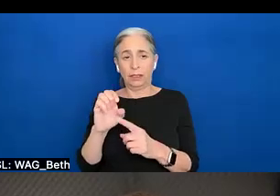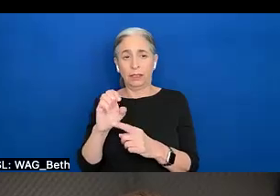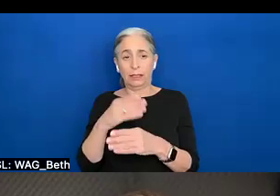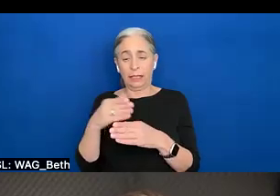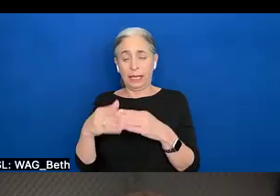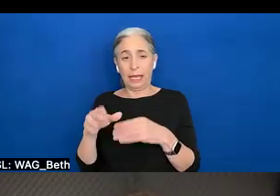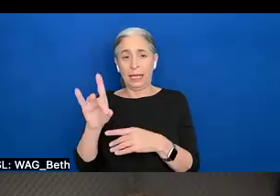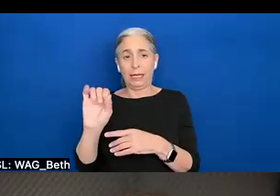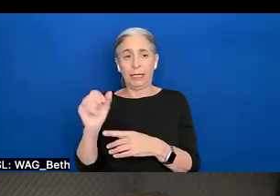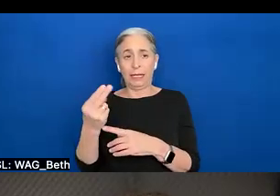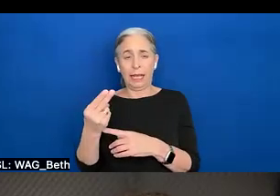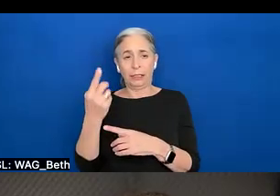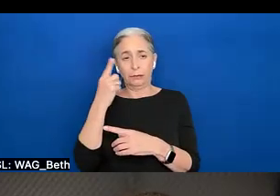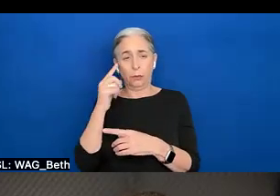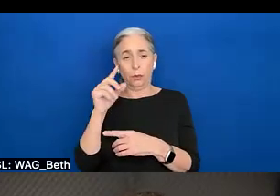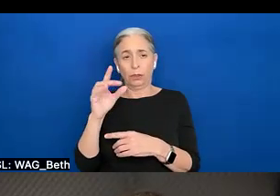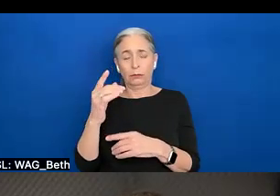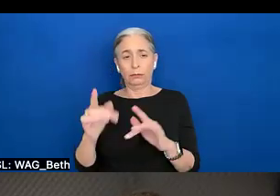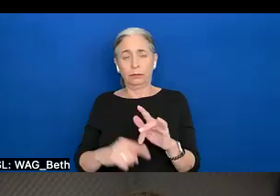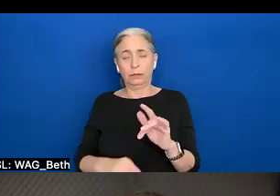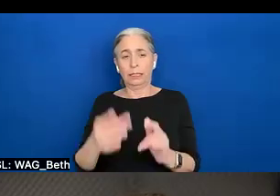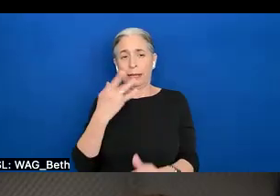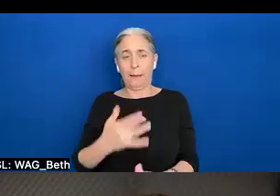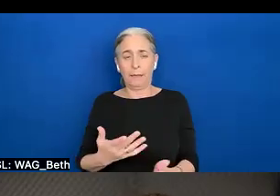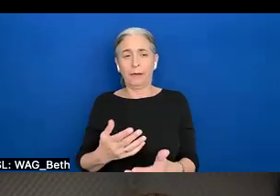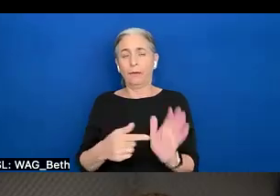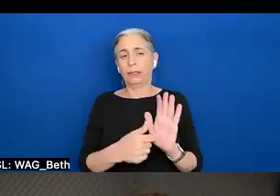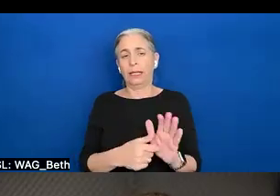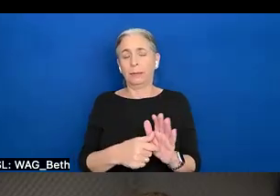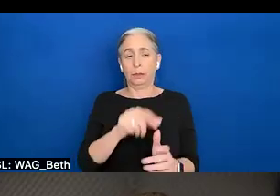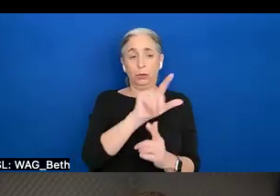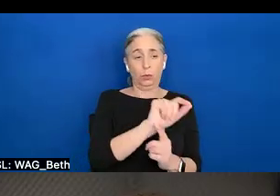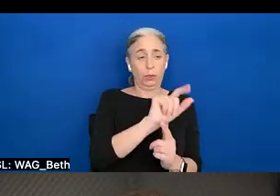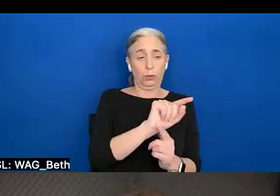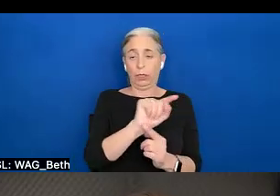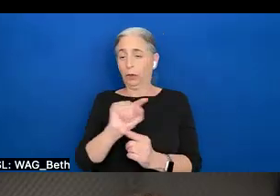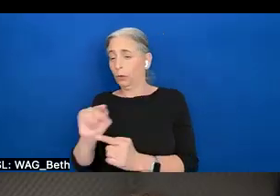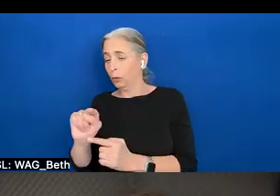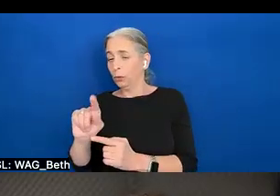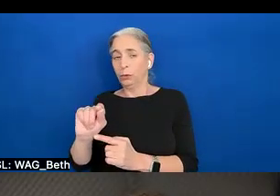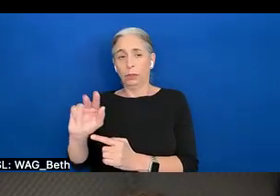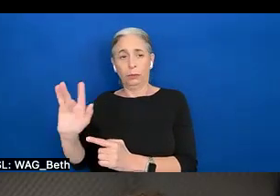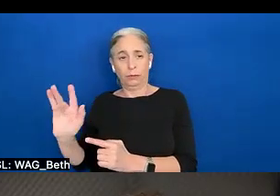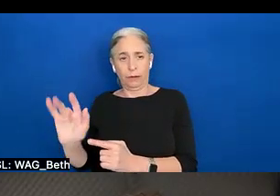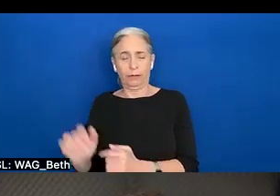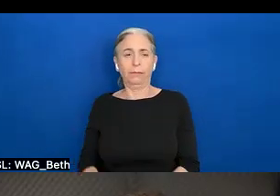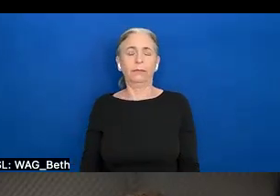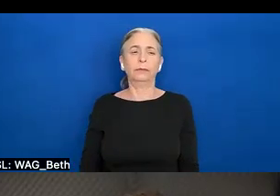used for gaps. In this case, for example, from 2020 to 2025.